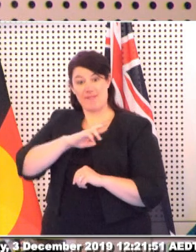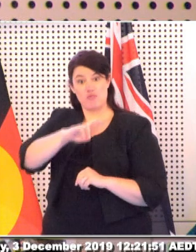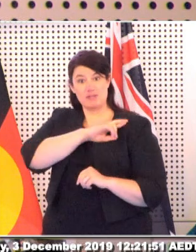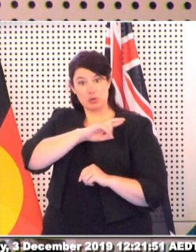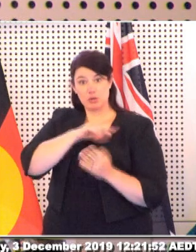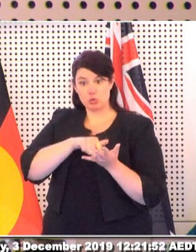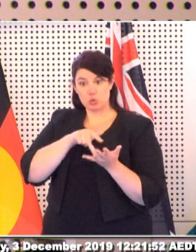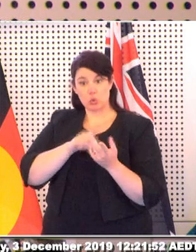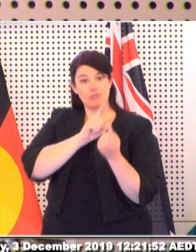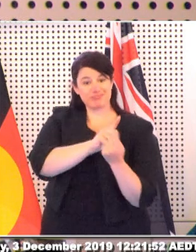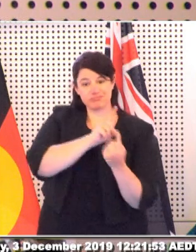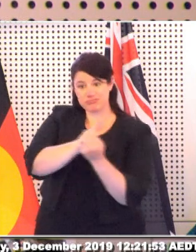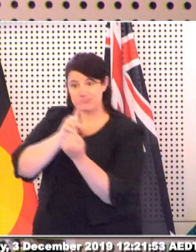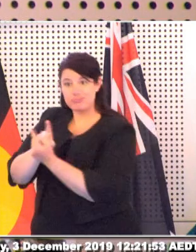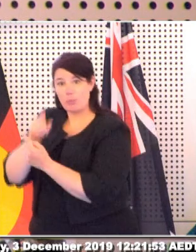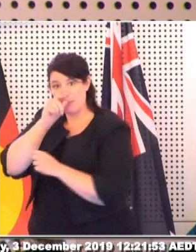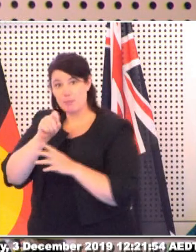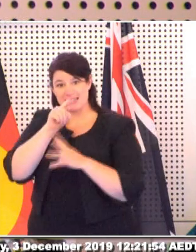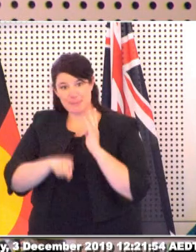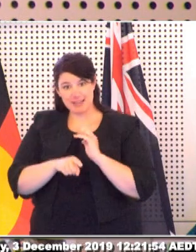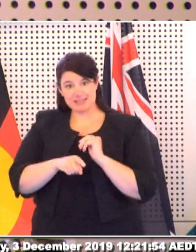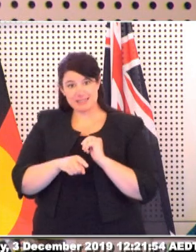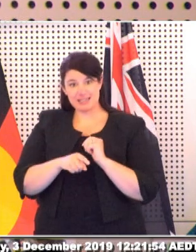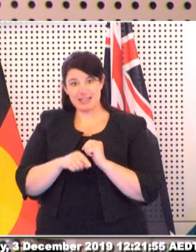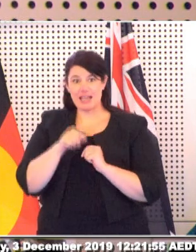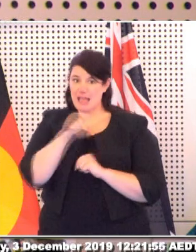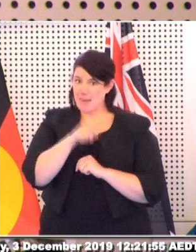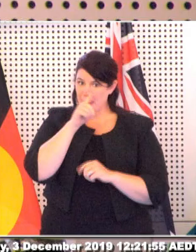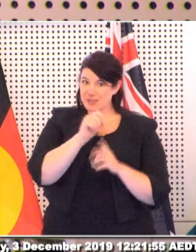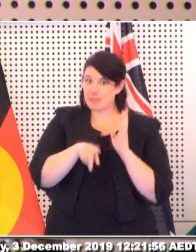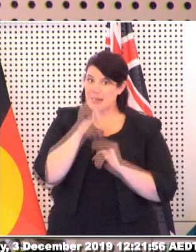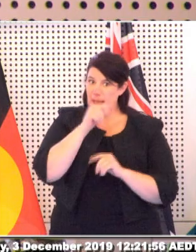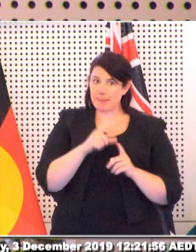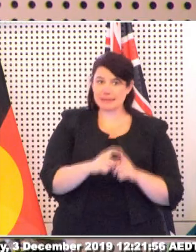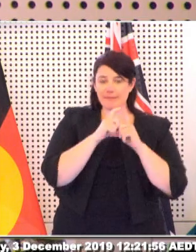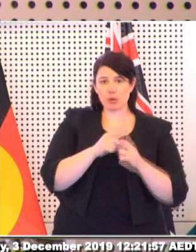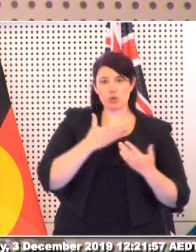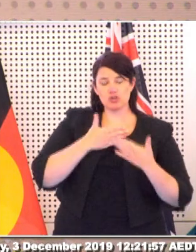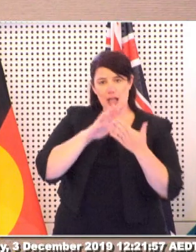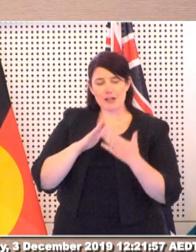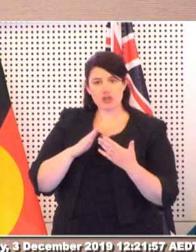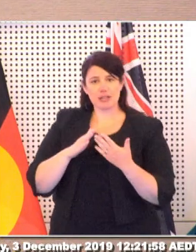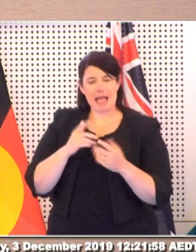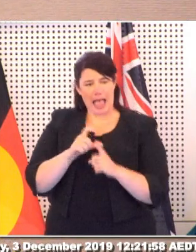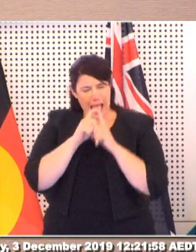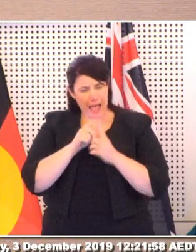with people with disability that are very demanding, very difficult and very challenging. I think that’s absolutely right, yes.